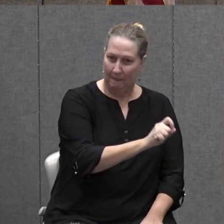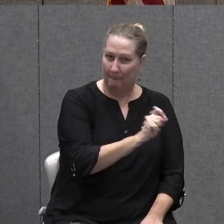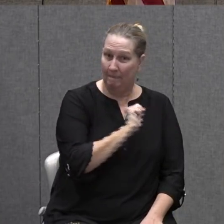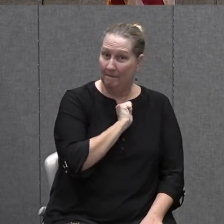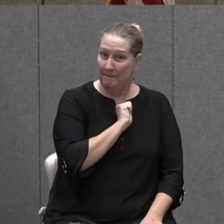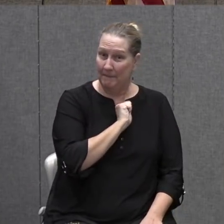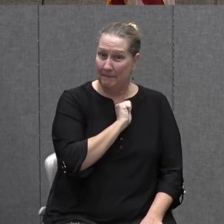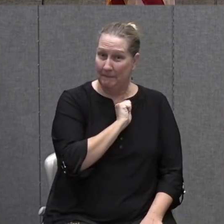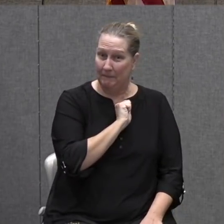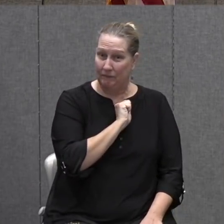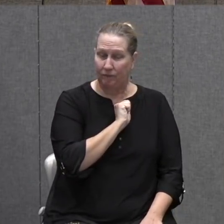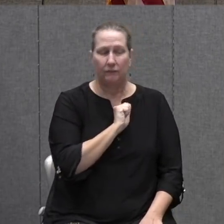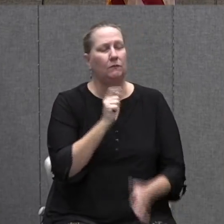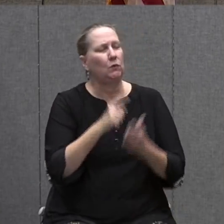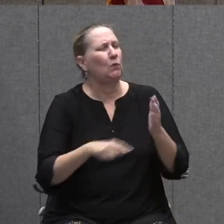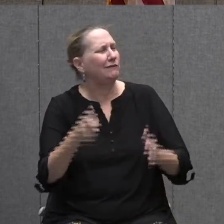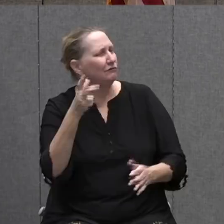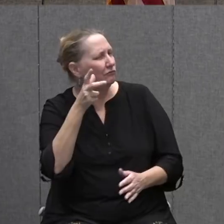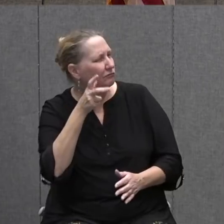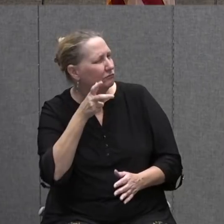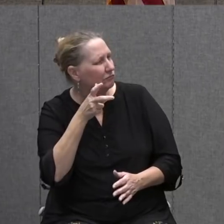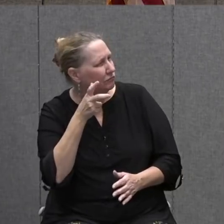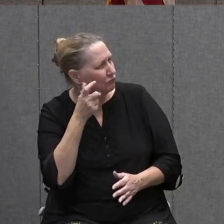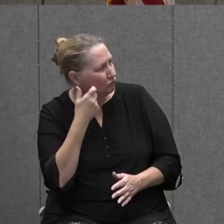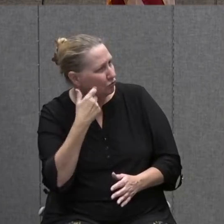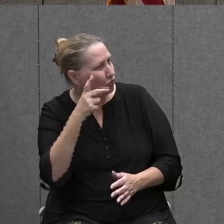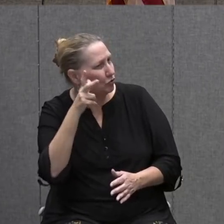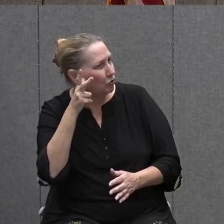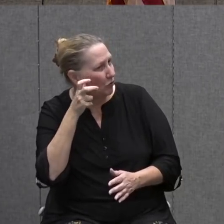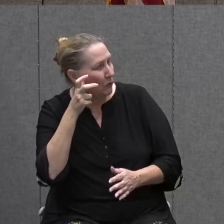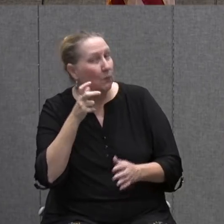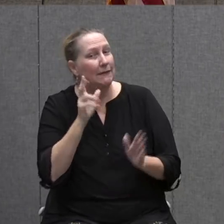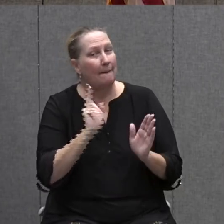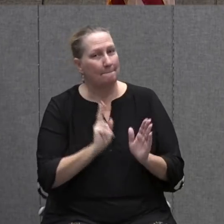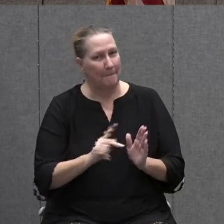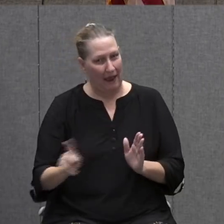So what you just heard was a pattern and it was coded.